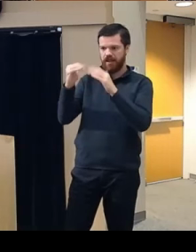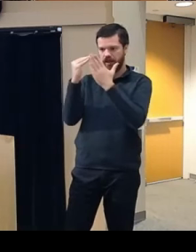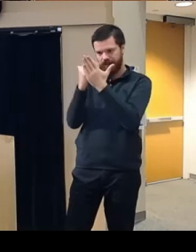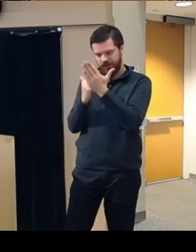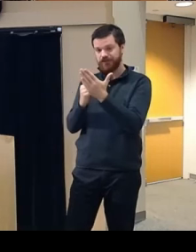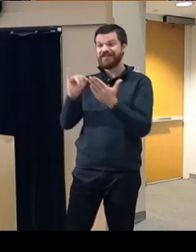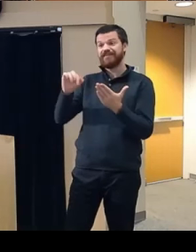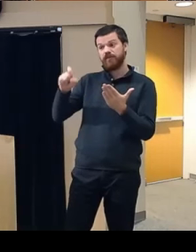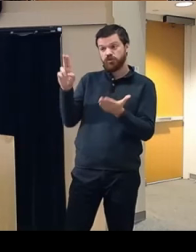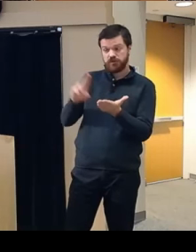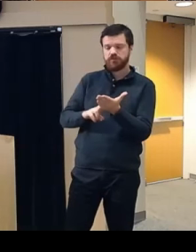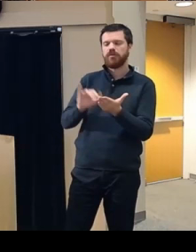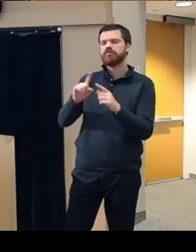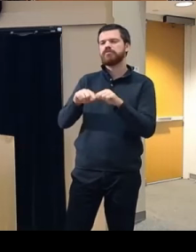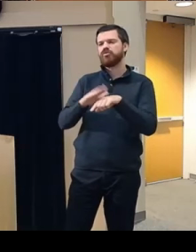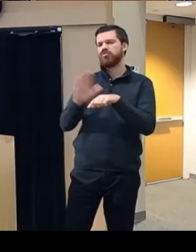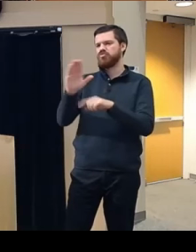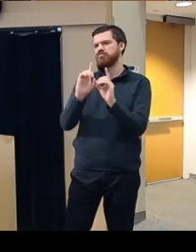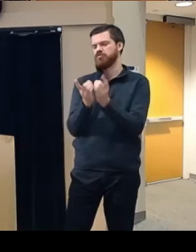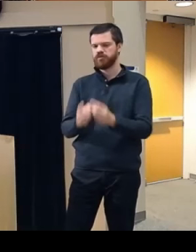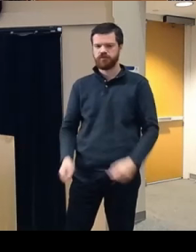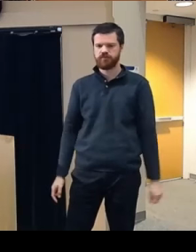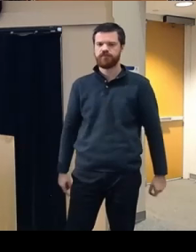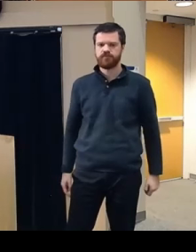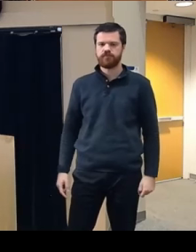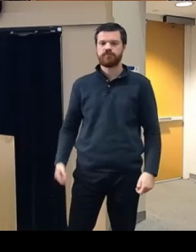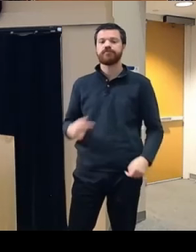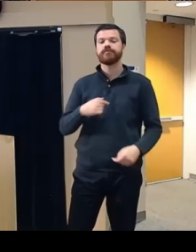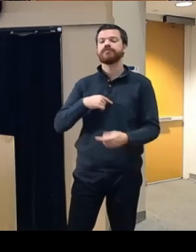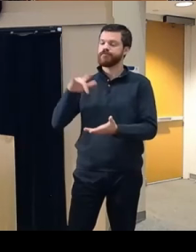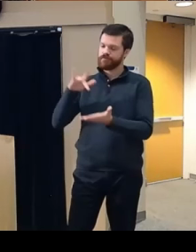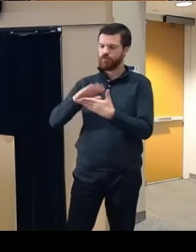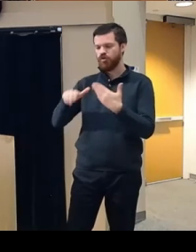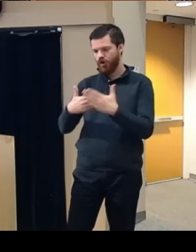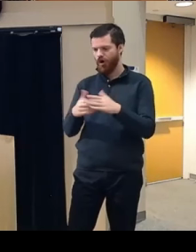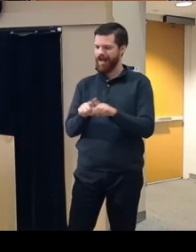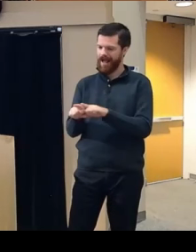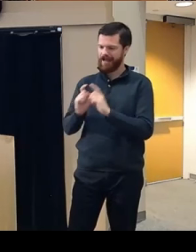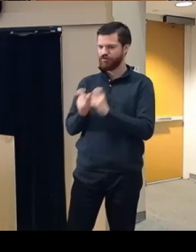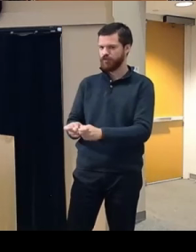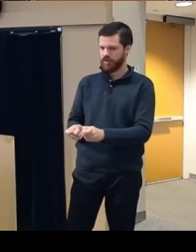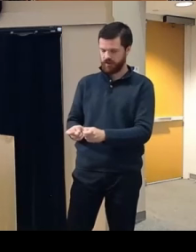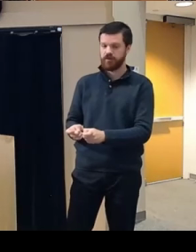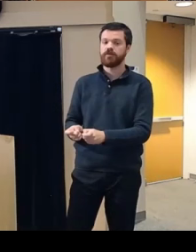lers about that I'm just going to mark all as contributed and then do the same thing